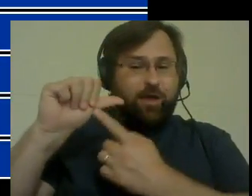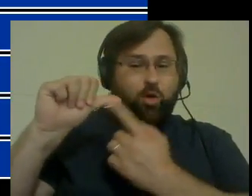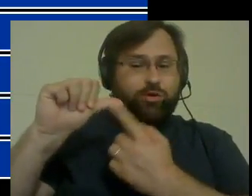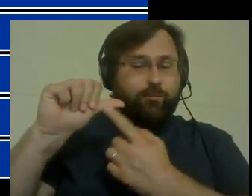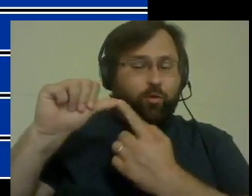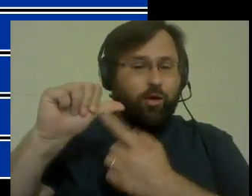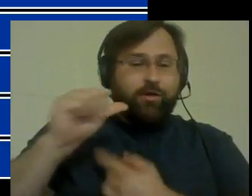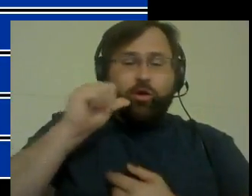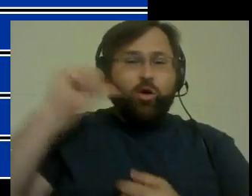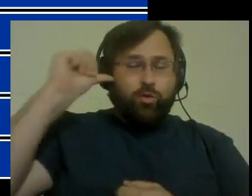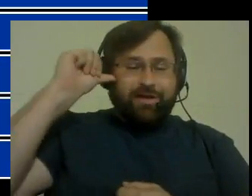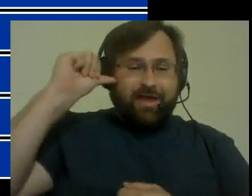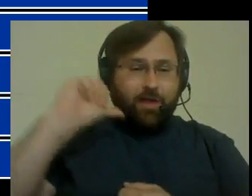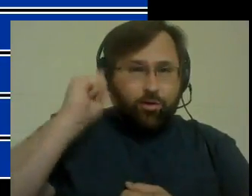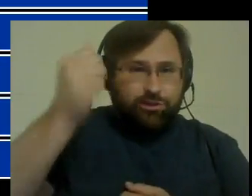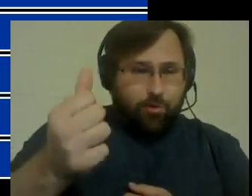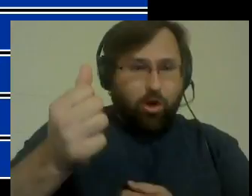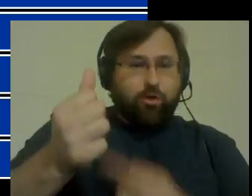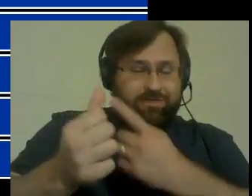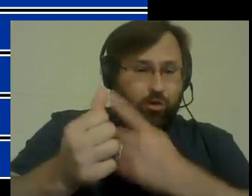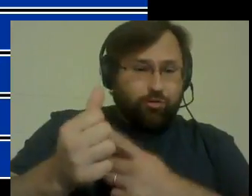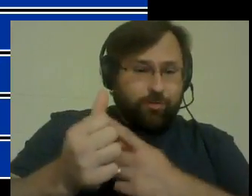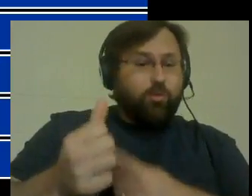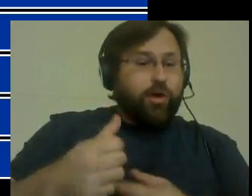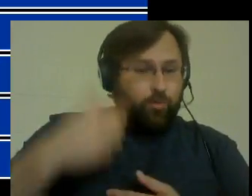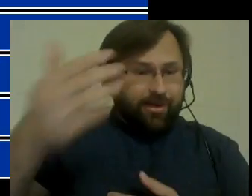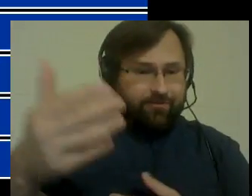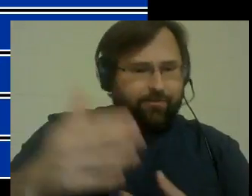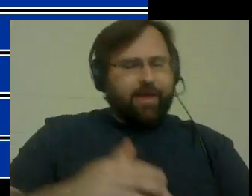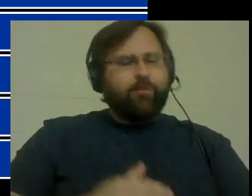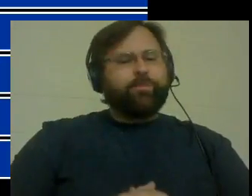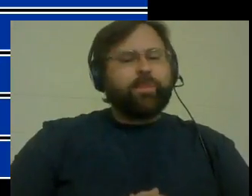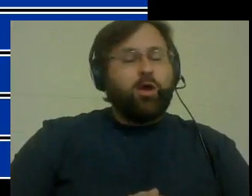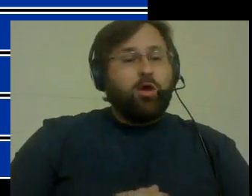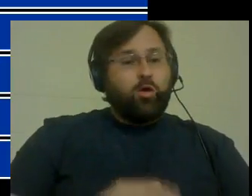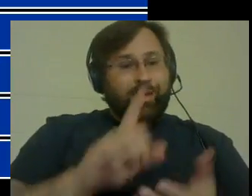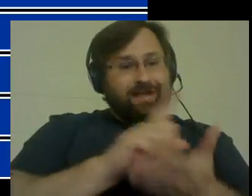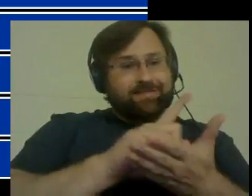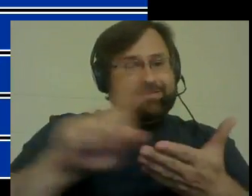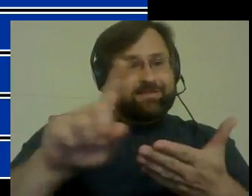the old number 1 1 day ago and tomorrow is the old number one one day from now weeks